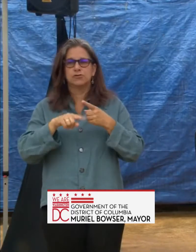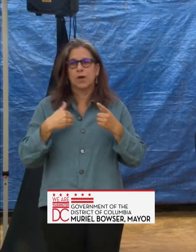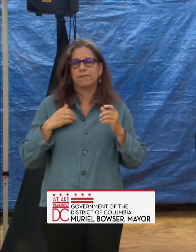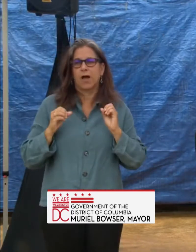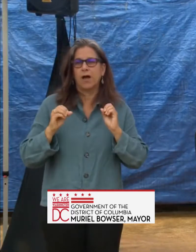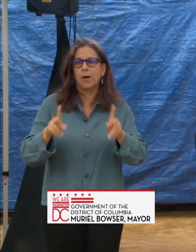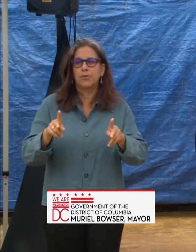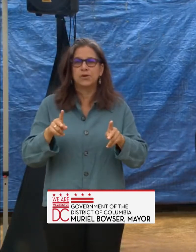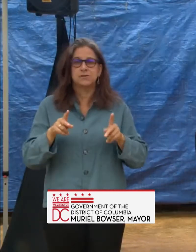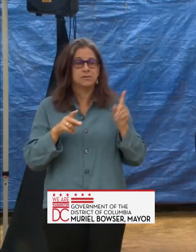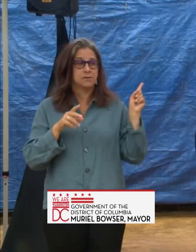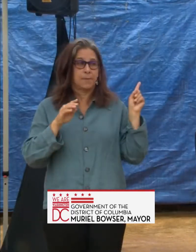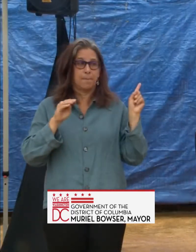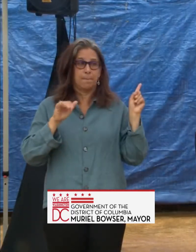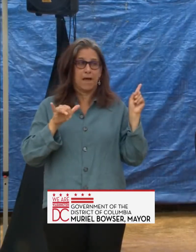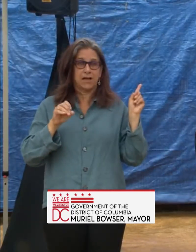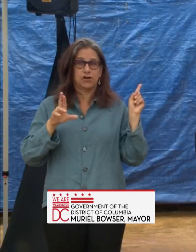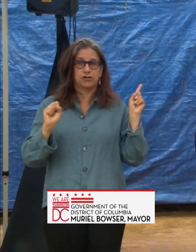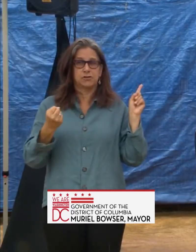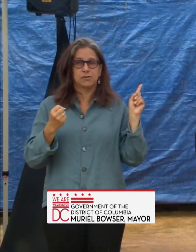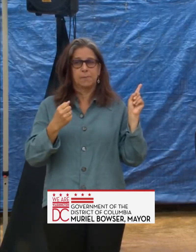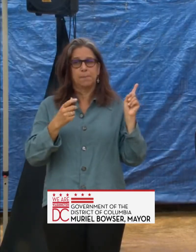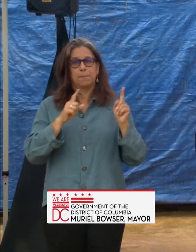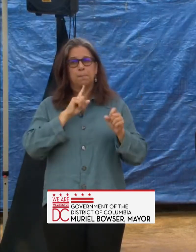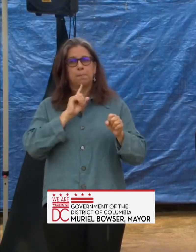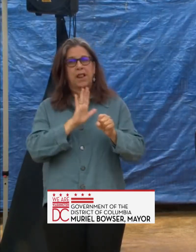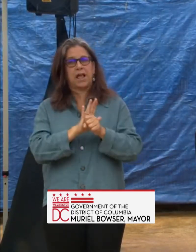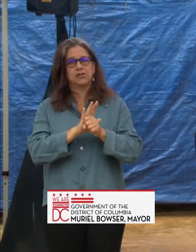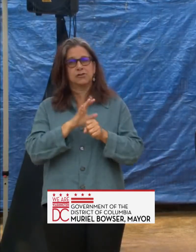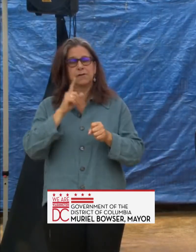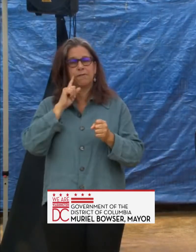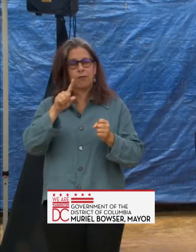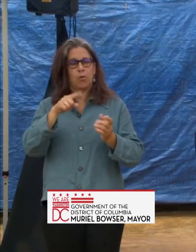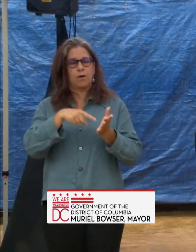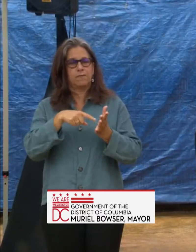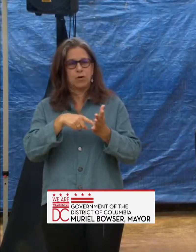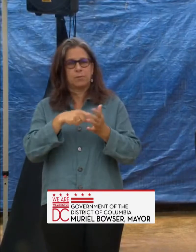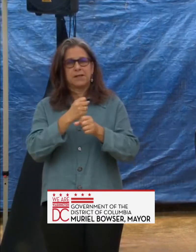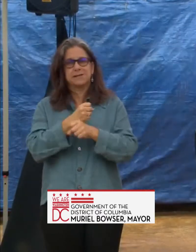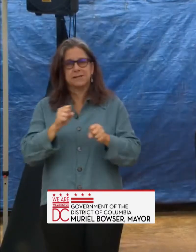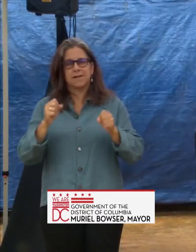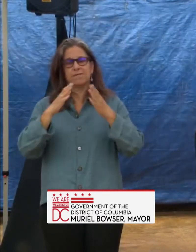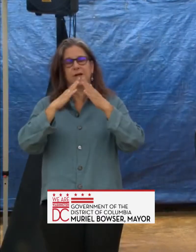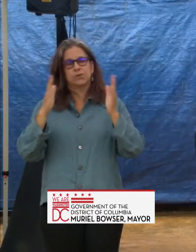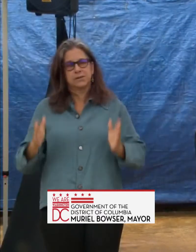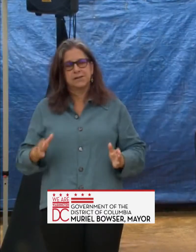IN AFFORDABLE AND SAFE HOUSING FOR D.C. RESIDENTS. ON BEHALF OF THE ADVISORY NEIGHBORHOOD COMMISSION, WE